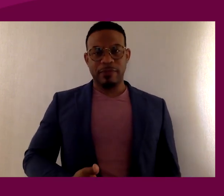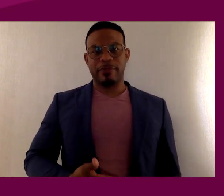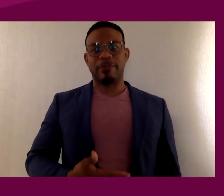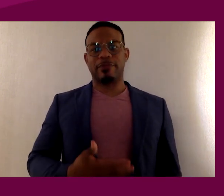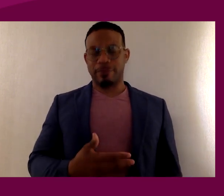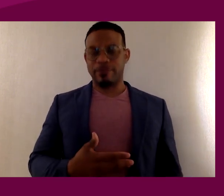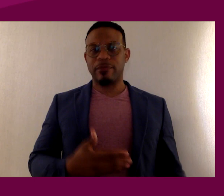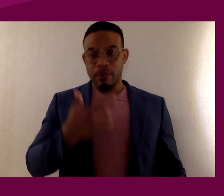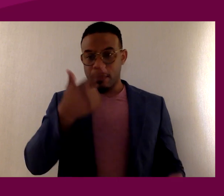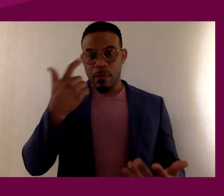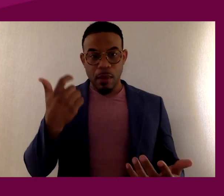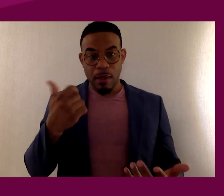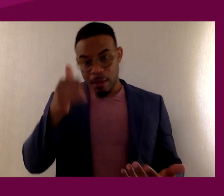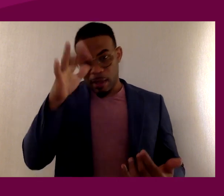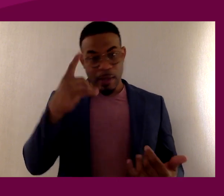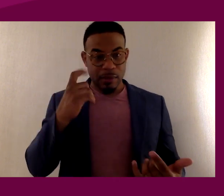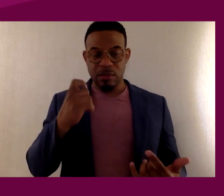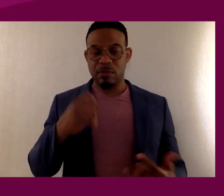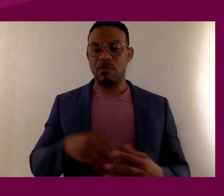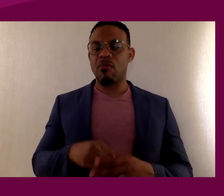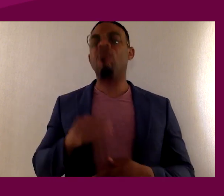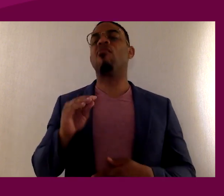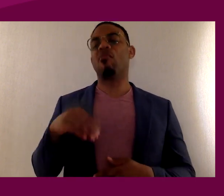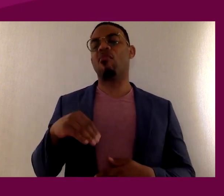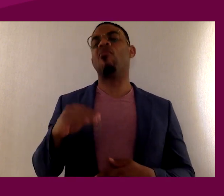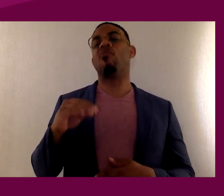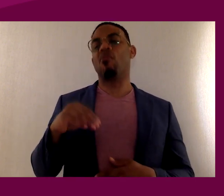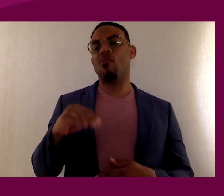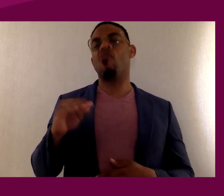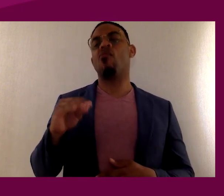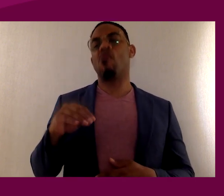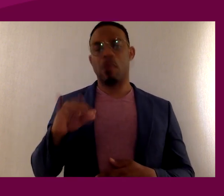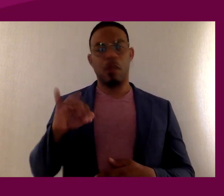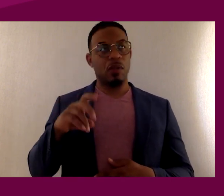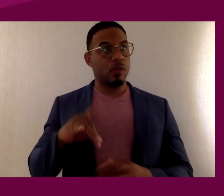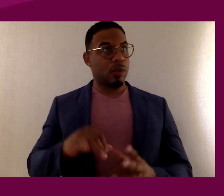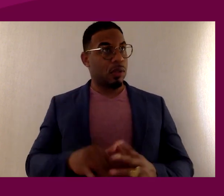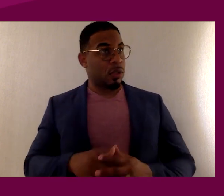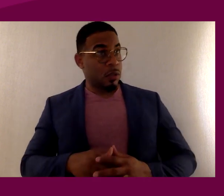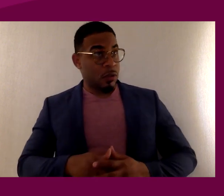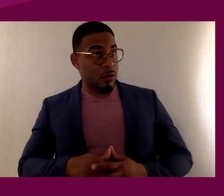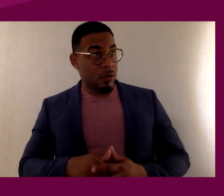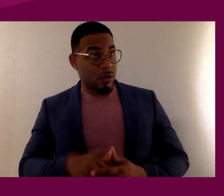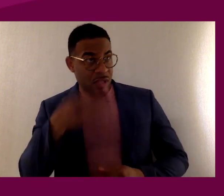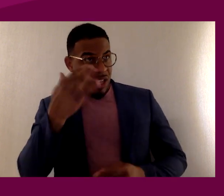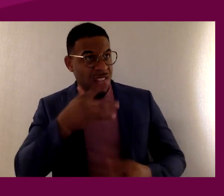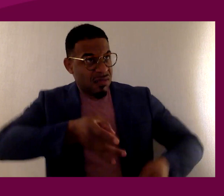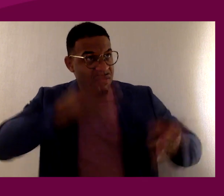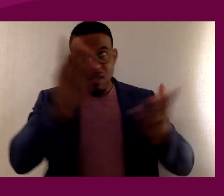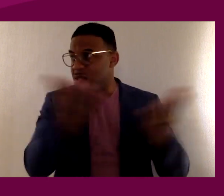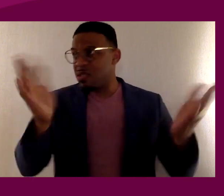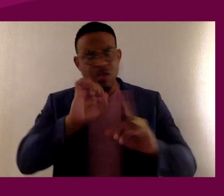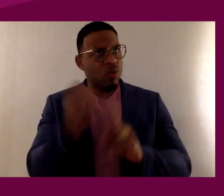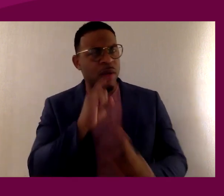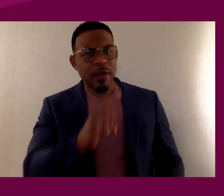and getting very upset, because the guy just kept nodding in agreement and Judy's basically